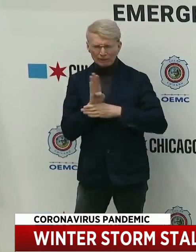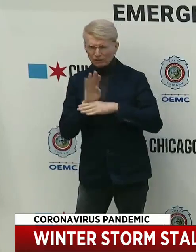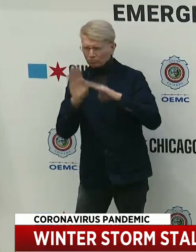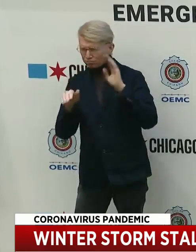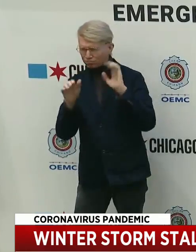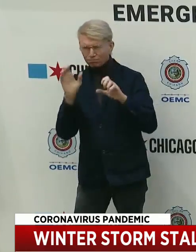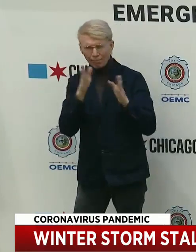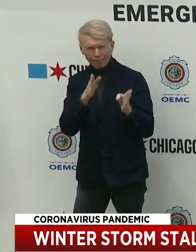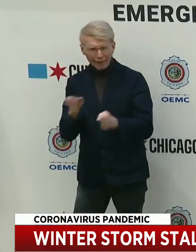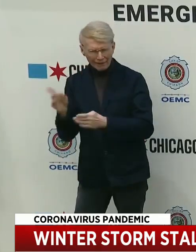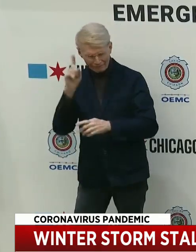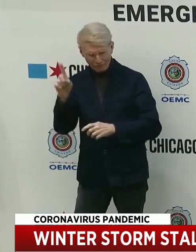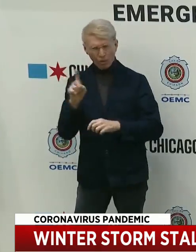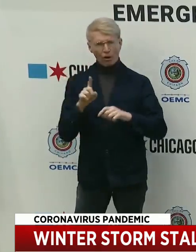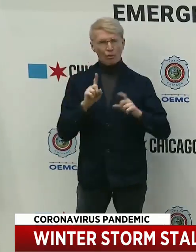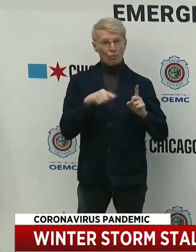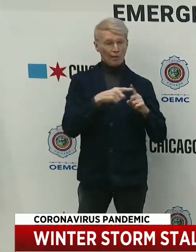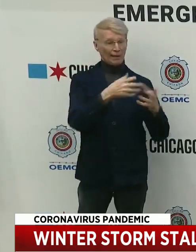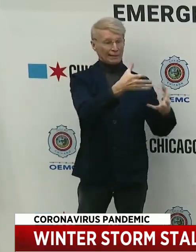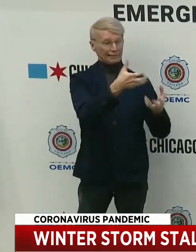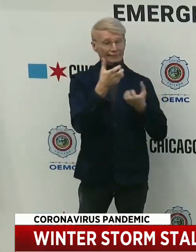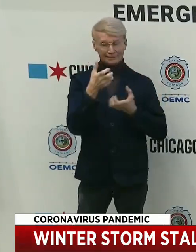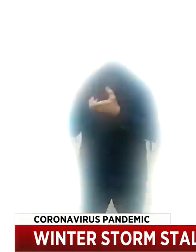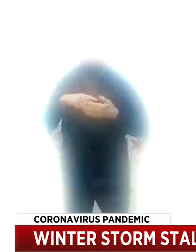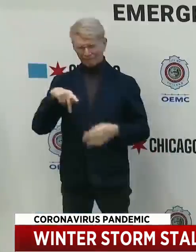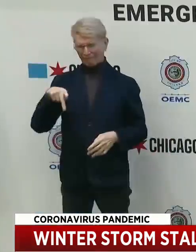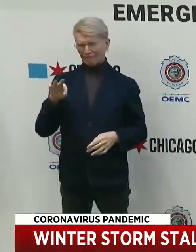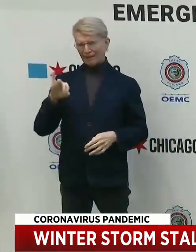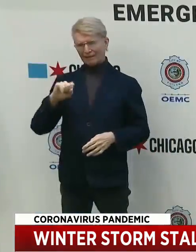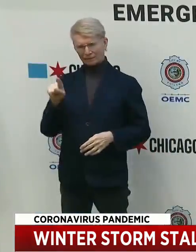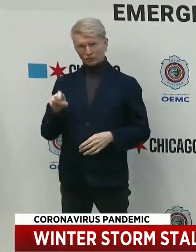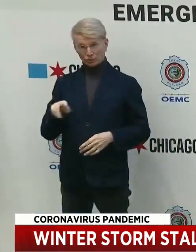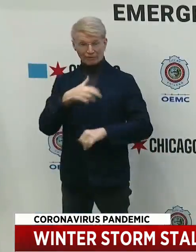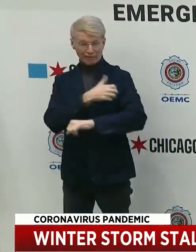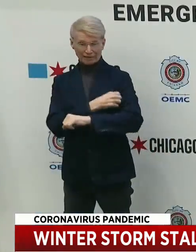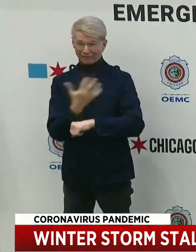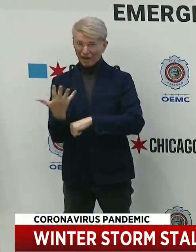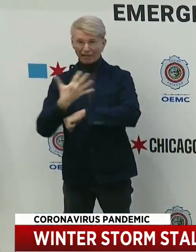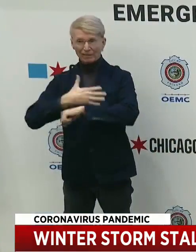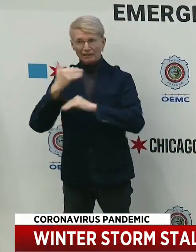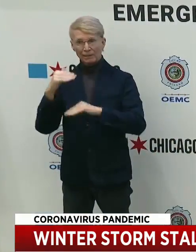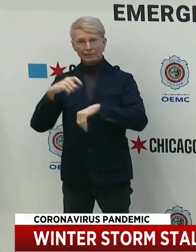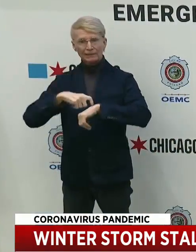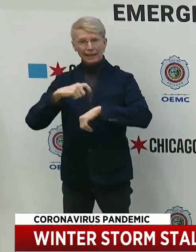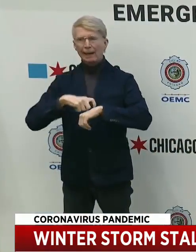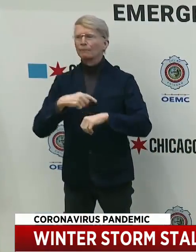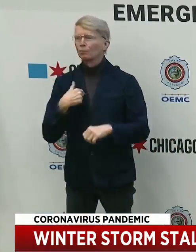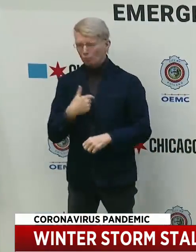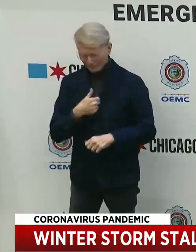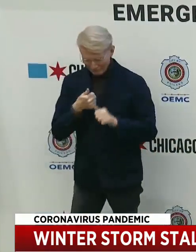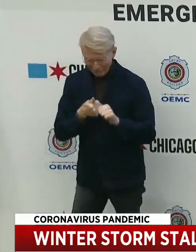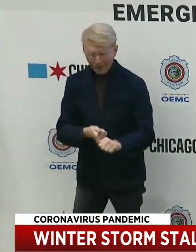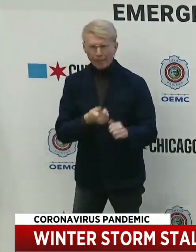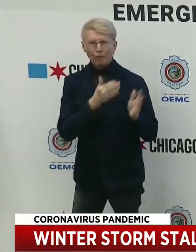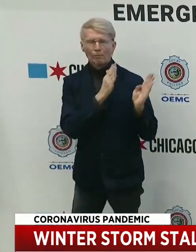SHIPMENTS TO STALL AND VACCINE CENTERS TO CANCEL APPOINTMENTS WE HAVE VERY STRONG OPERATIONS IN PLACE FROM THE TIME THAT WE SAW THAT VACCINE.